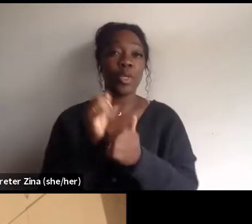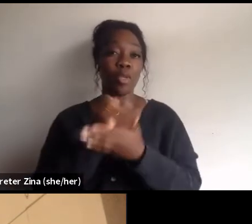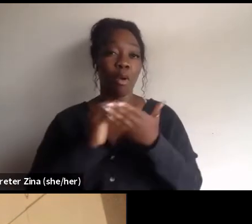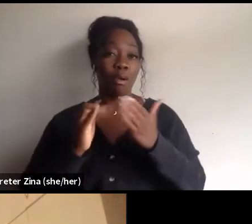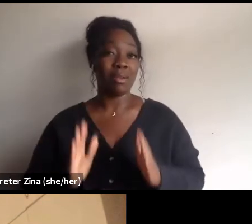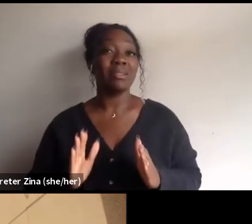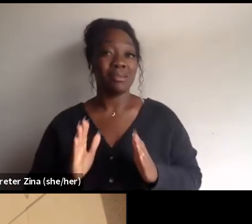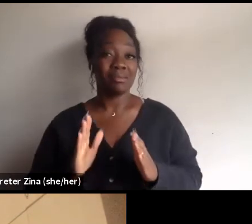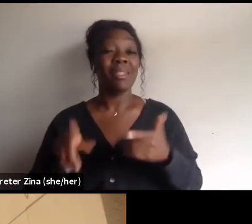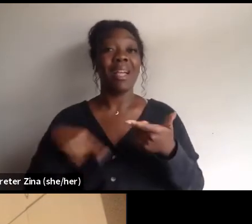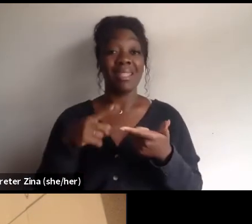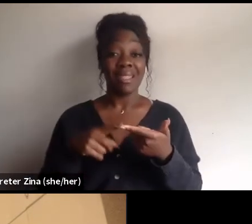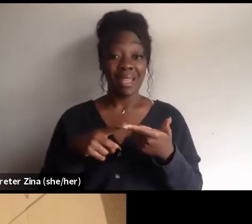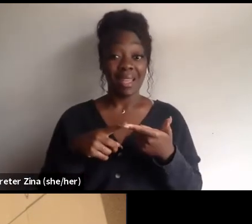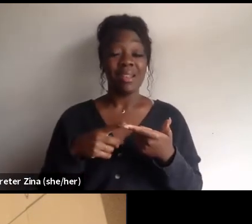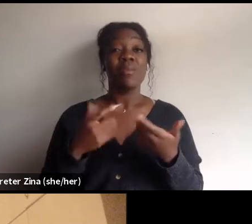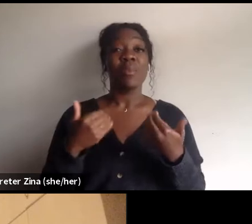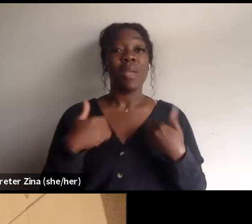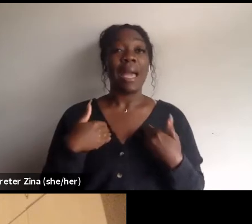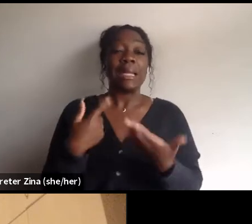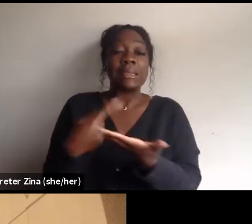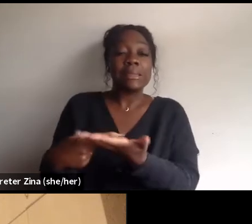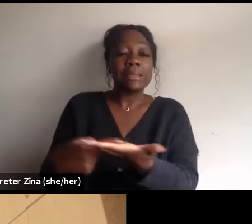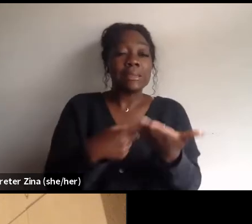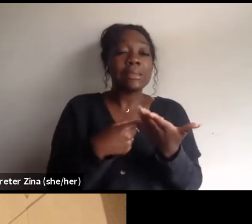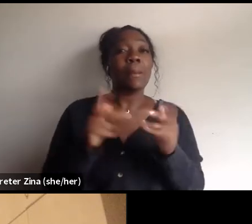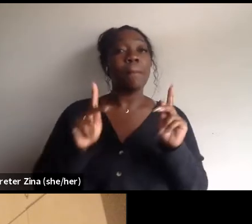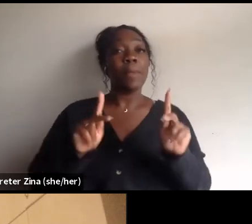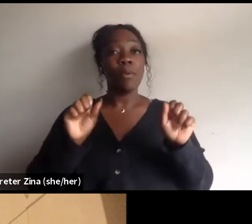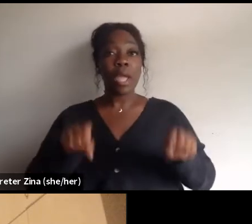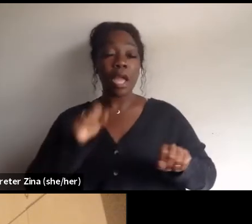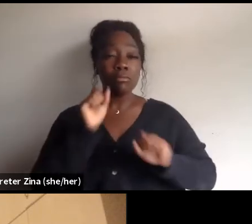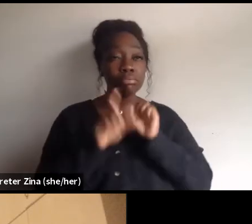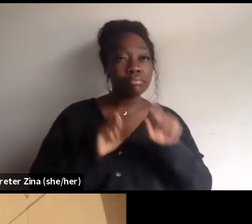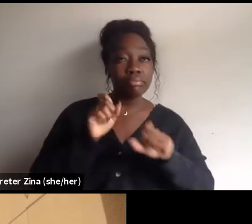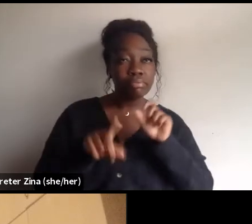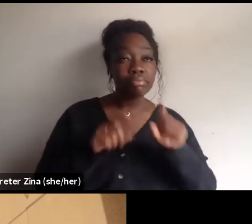we had a discussion where people could ask more questions and I think that worked out quite well.